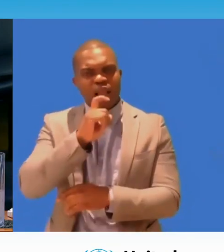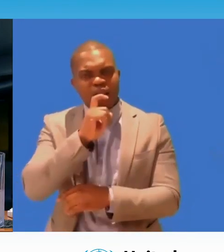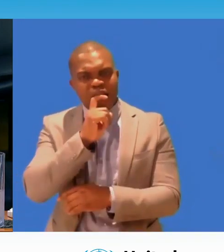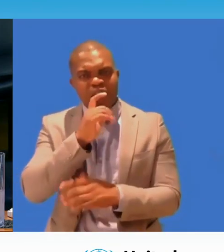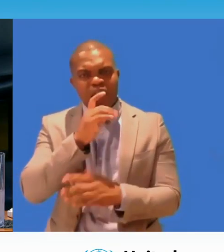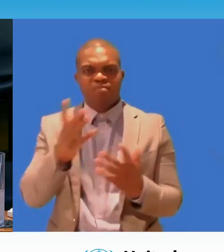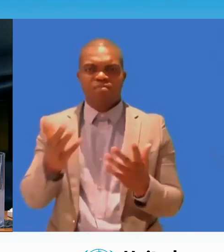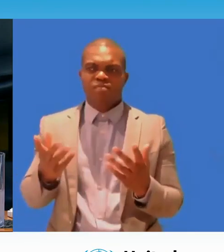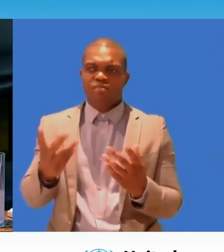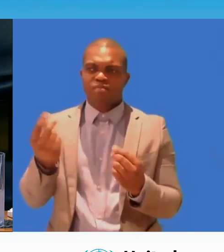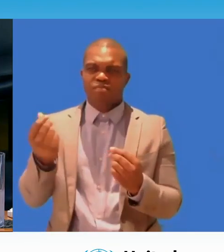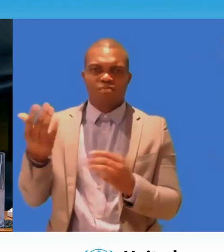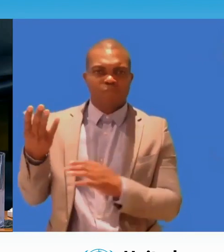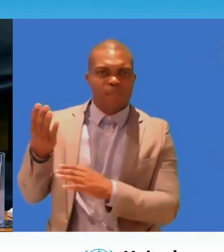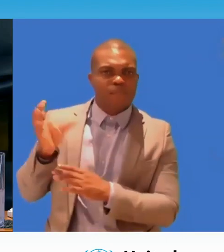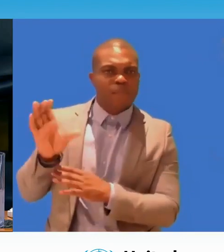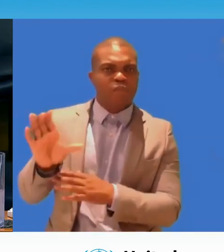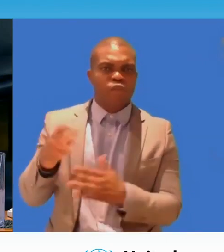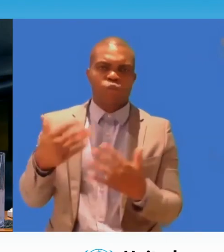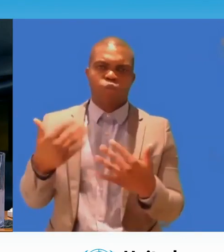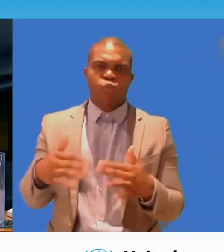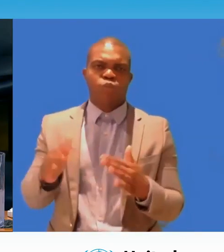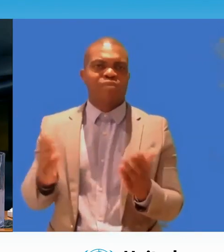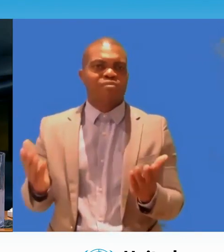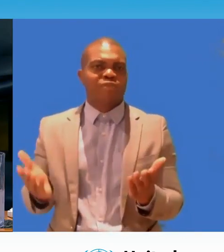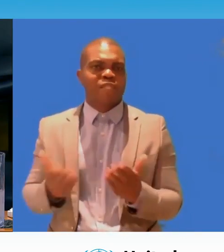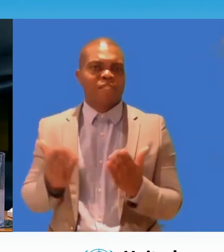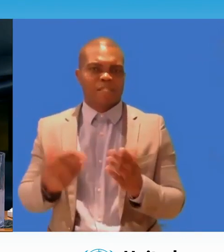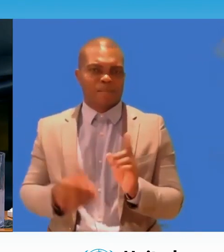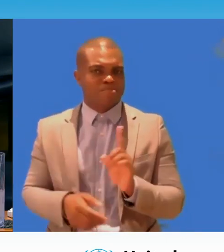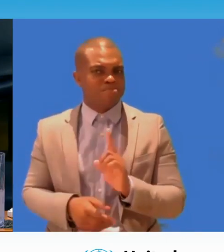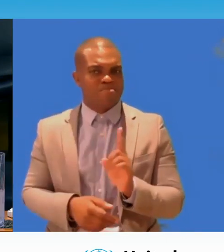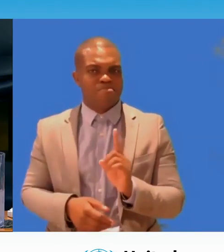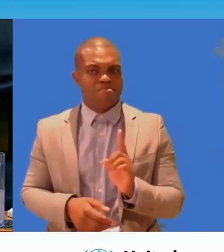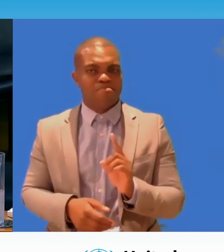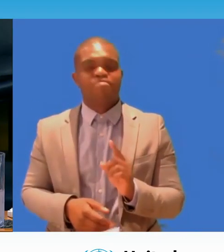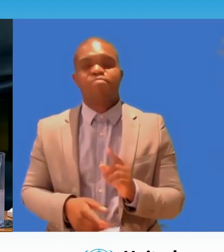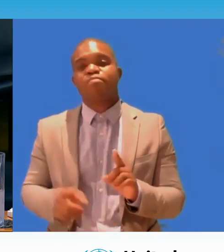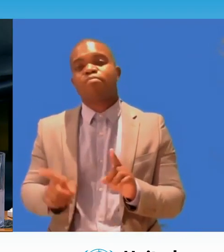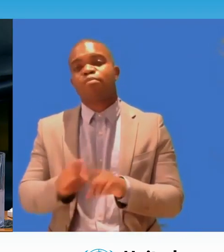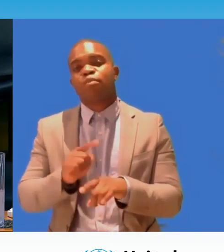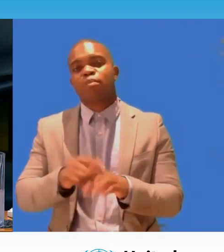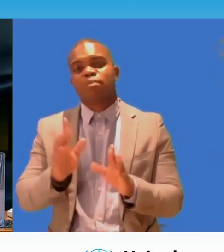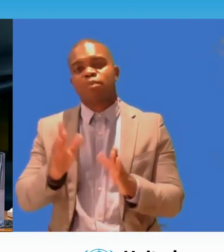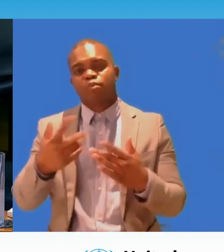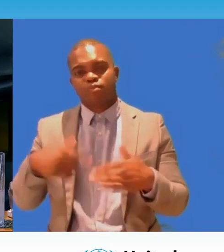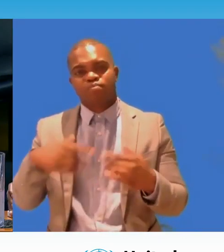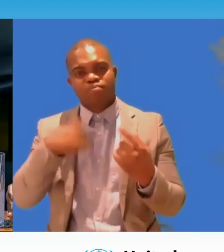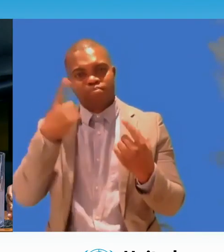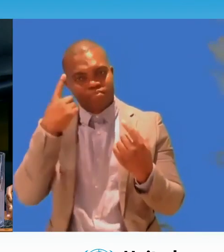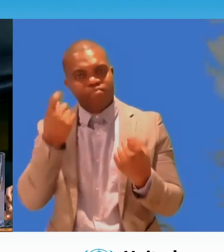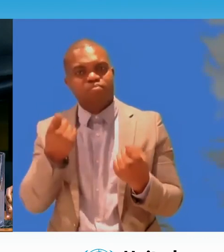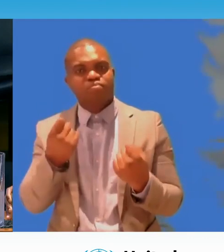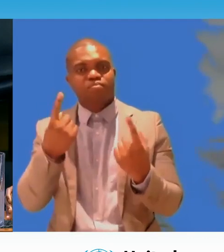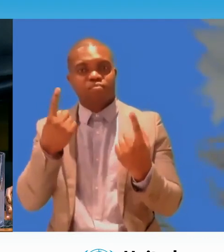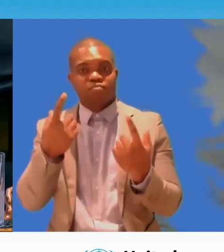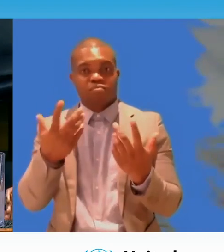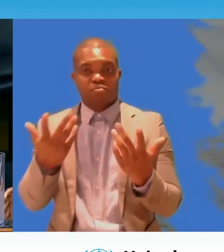cannot only focus on disability Focus discussions we need to make sure that mainstream discussions